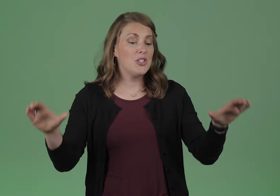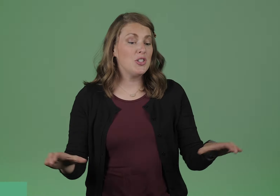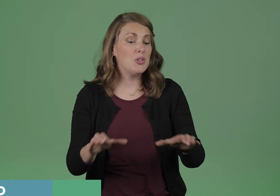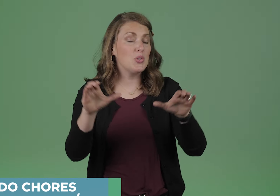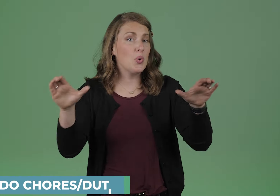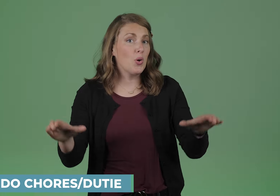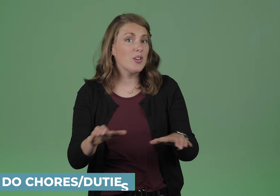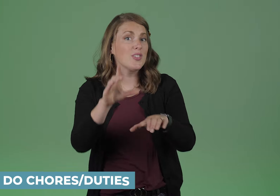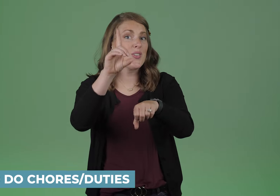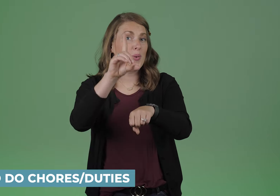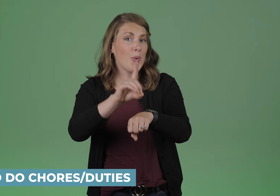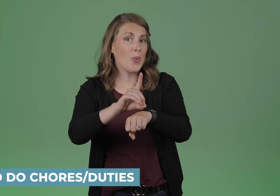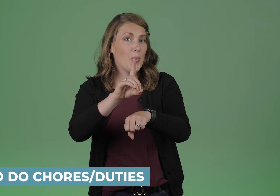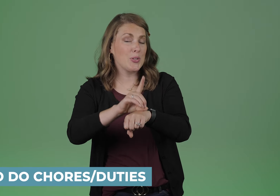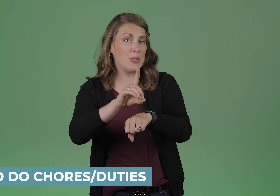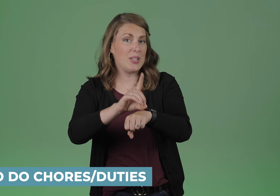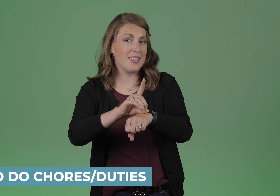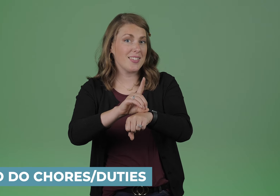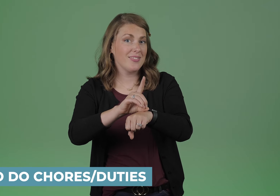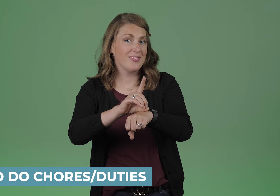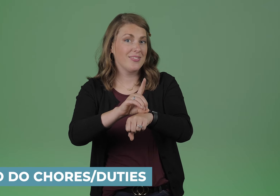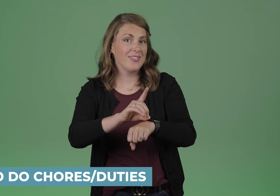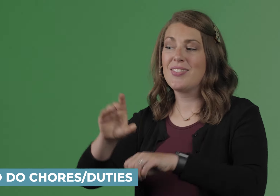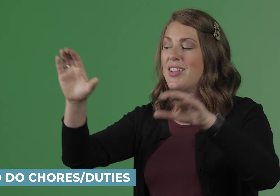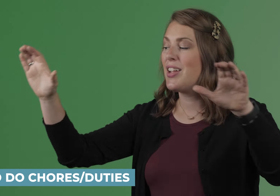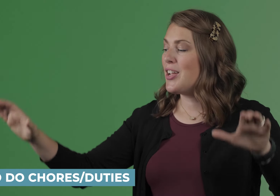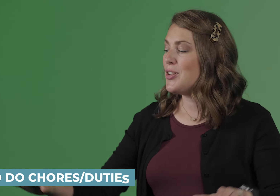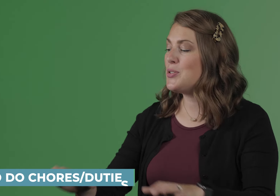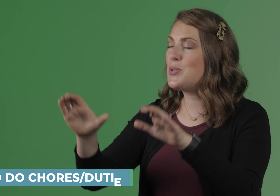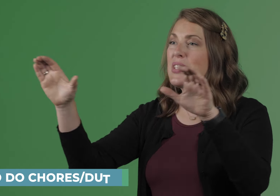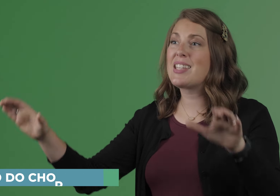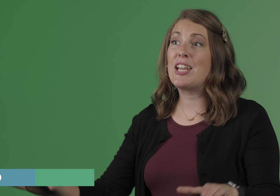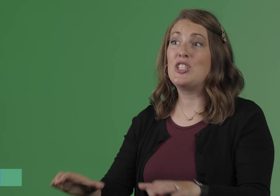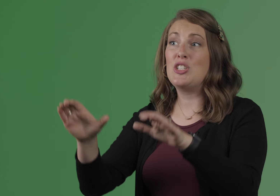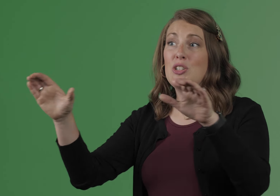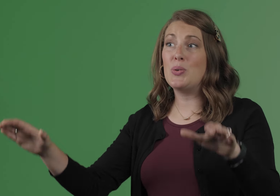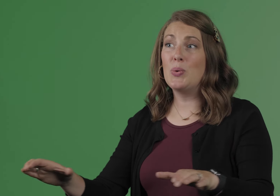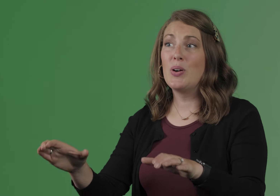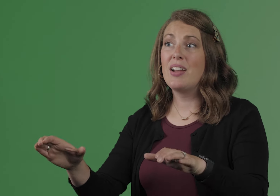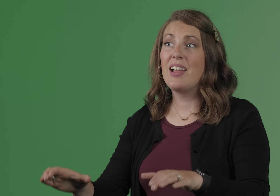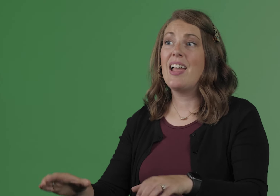to do, chores or duties. You do this, I do.